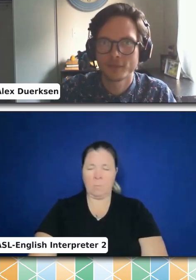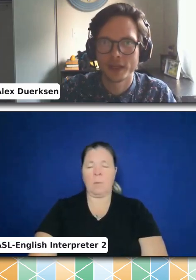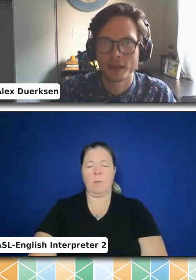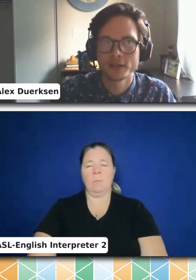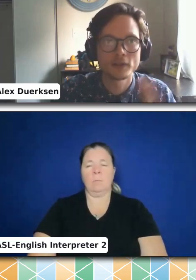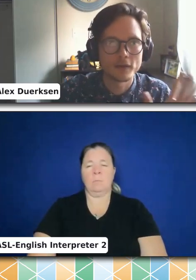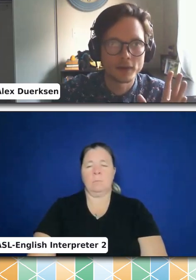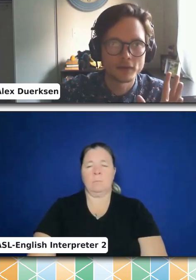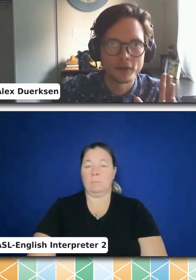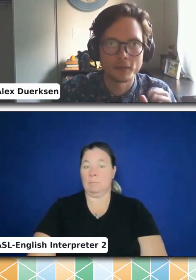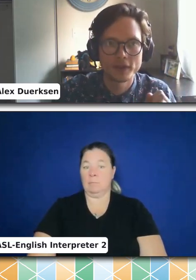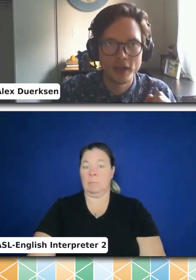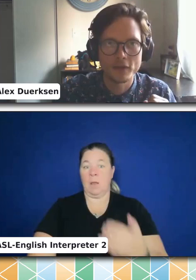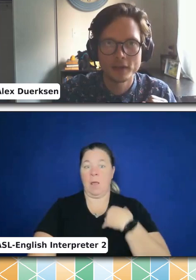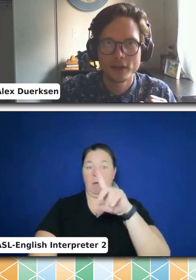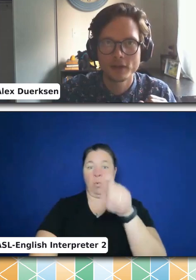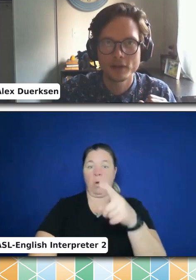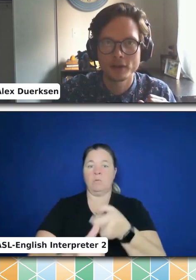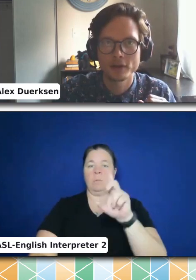And so we have a question from Devin, Devin here, I'll, uh… I'll get you a spotlight.